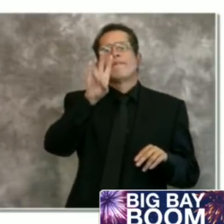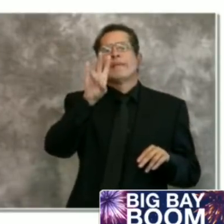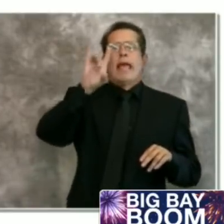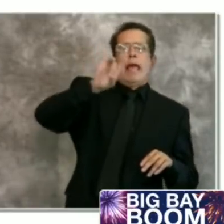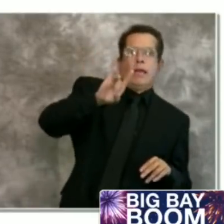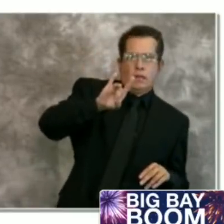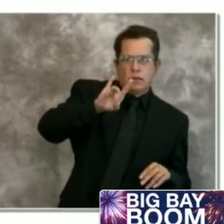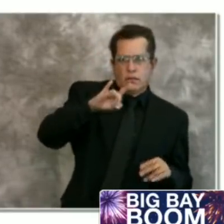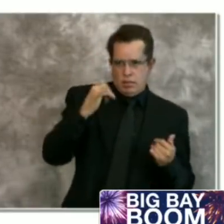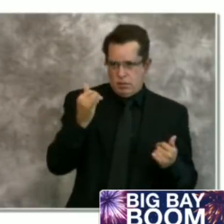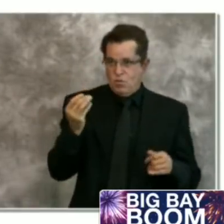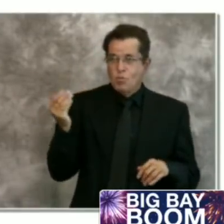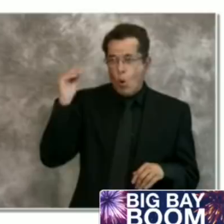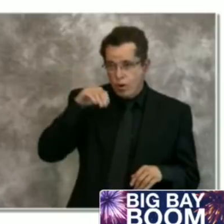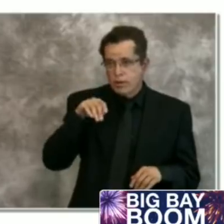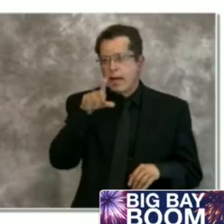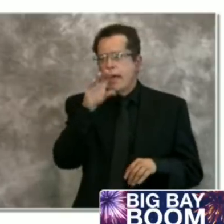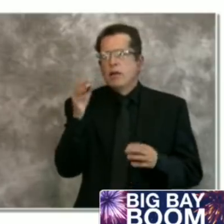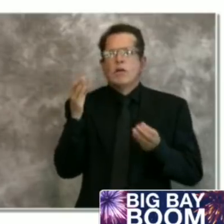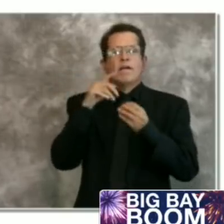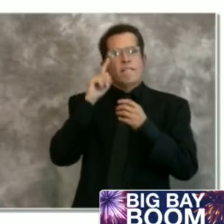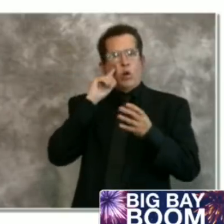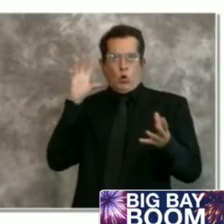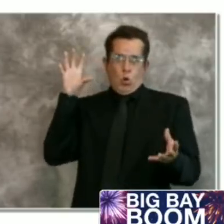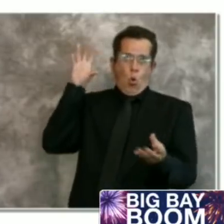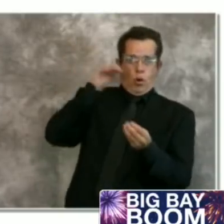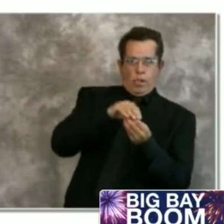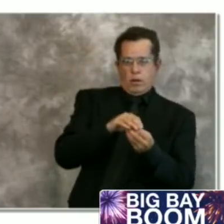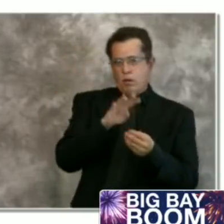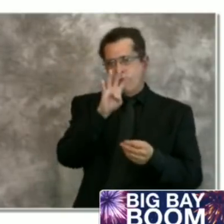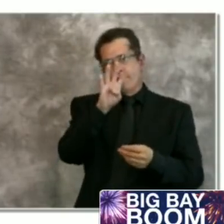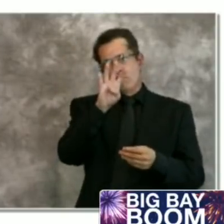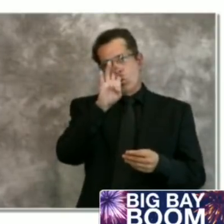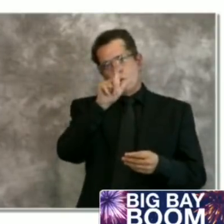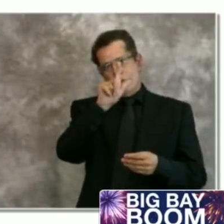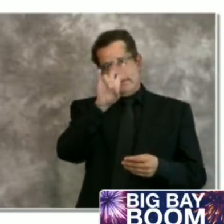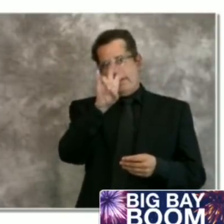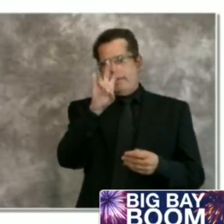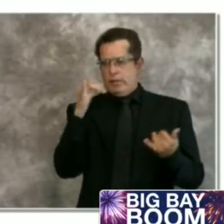PATIENTS. YOU SEE AN INCREASE IN BOTH ICU RELATED COVID PATIENTS FROM ONE 65 TO ONE